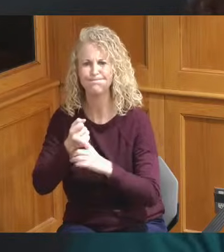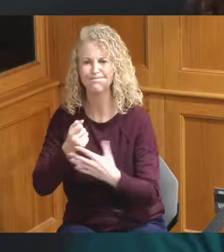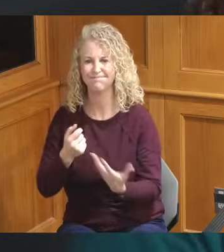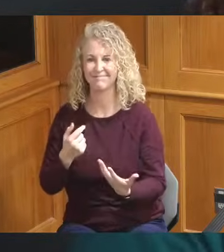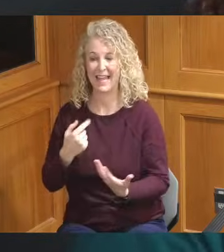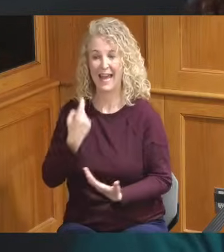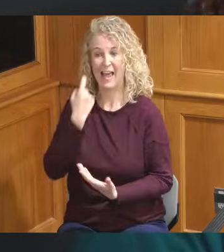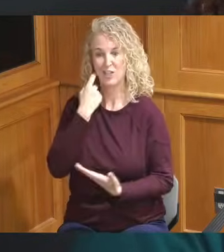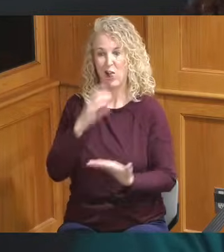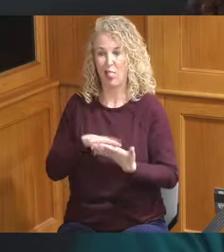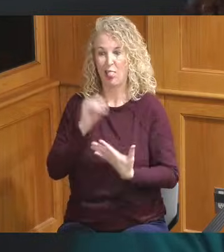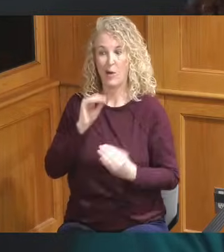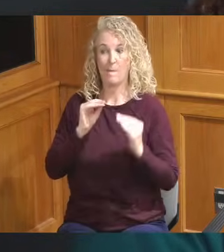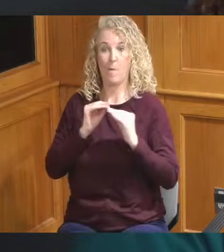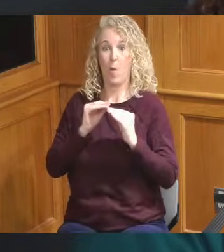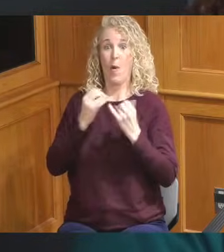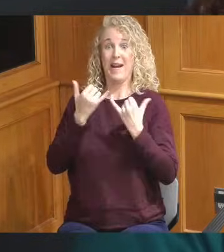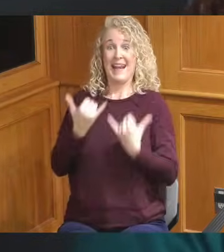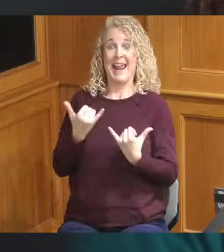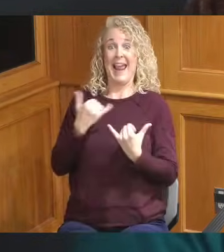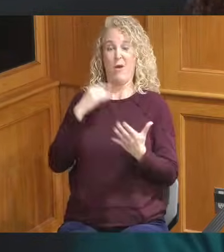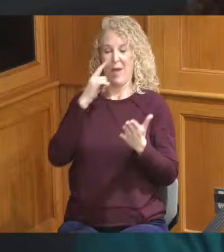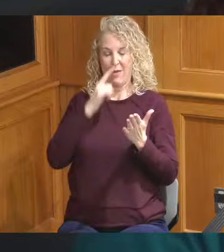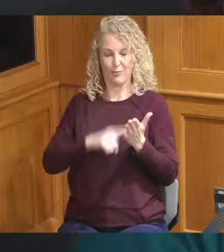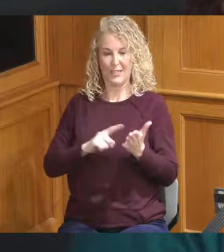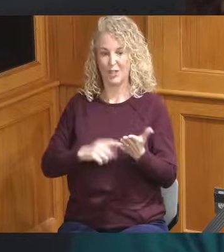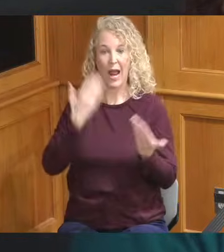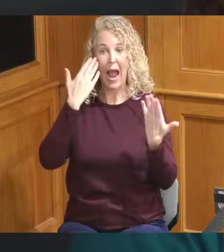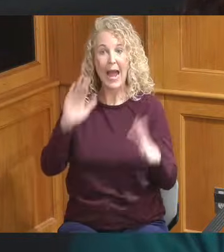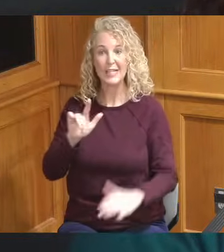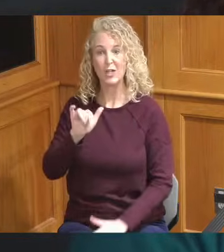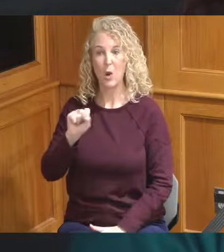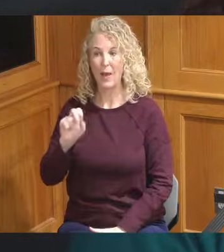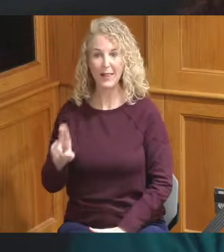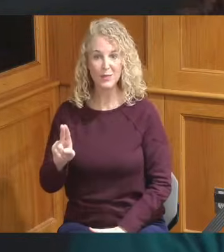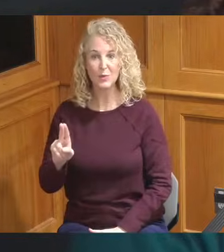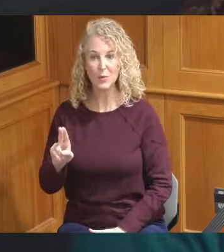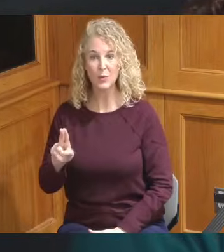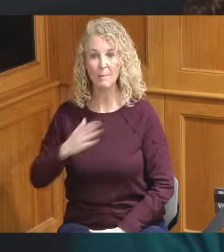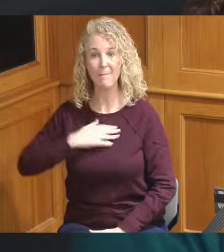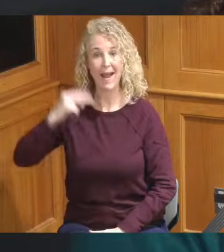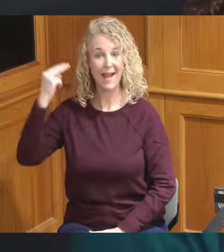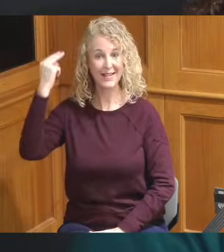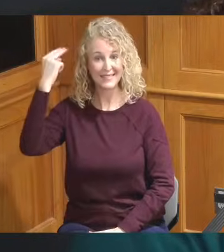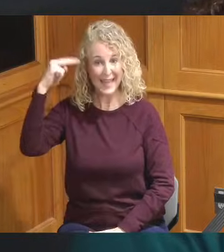learned more just now doing the research. I didn't know about the LSU connection. My nephew is at